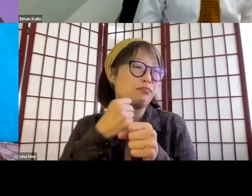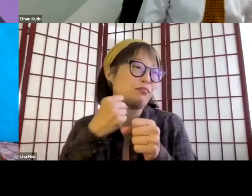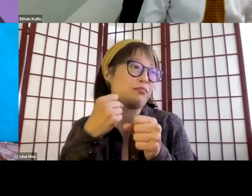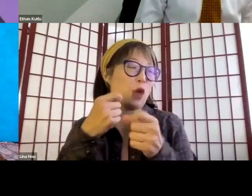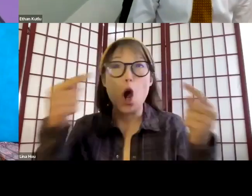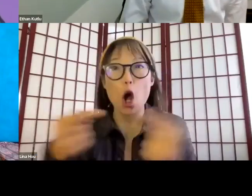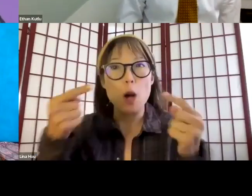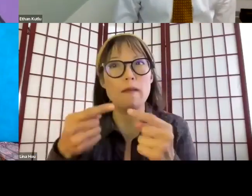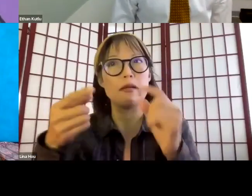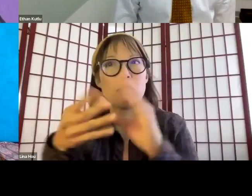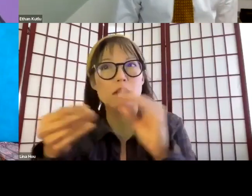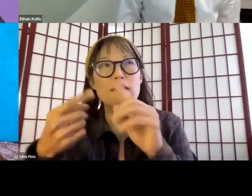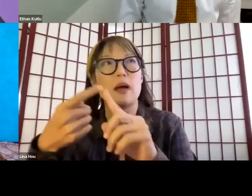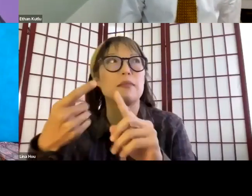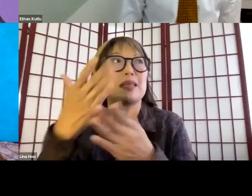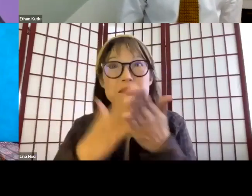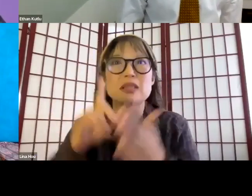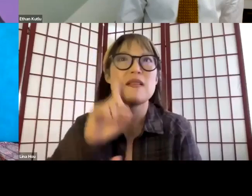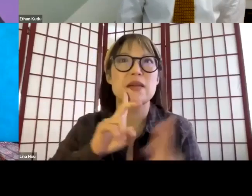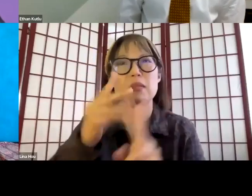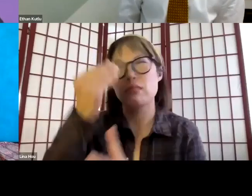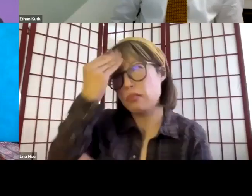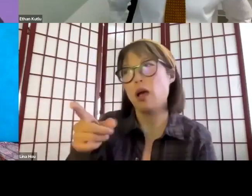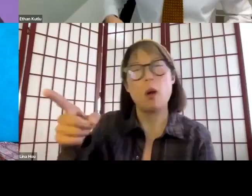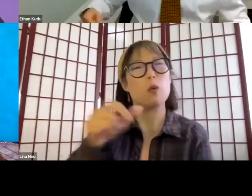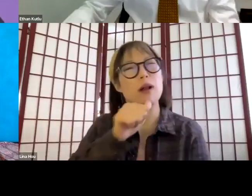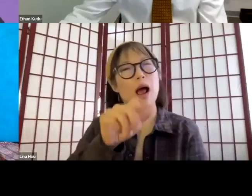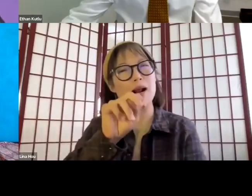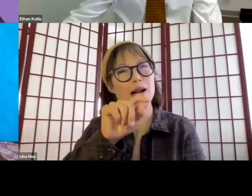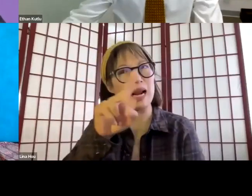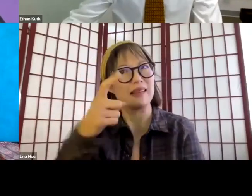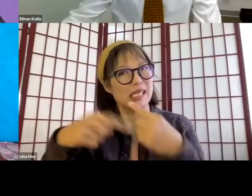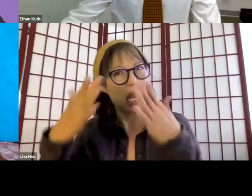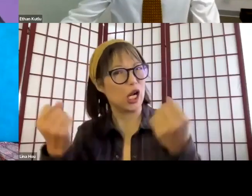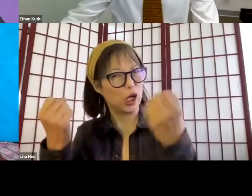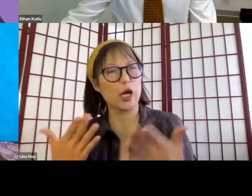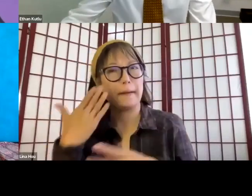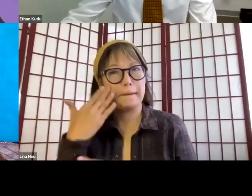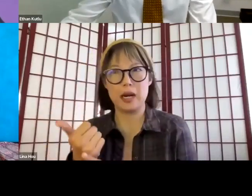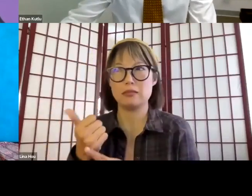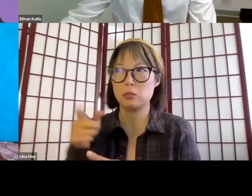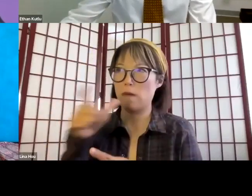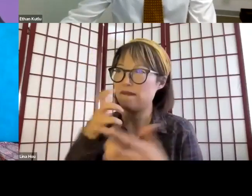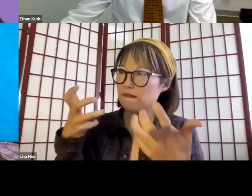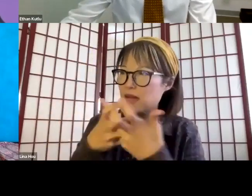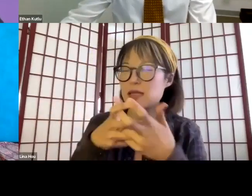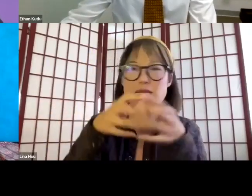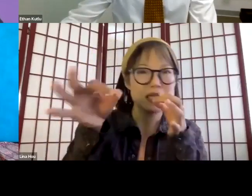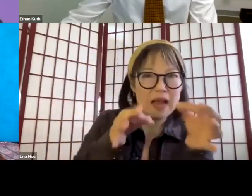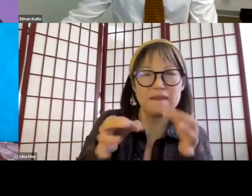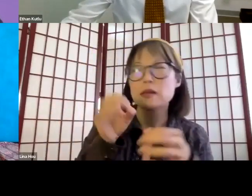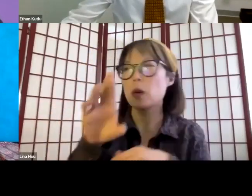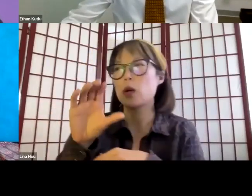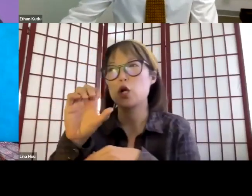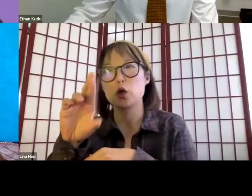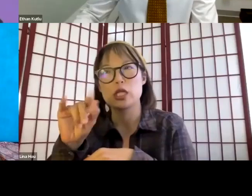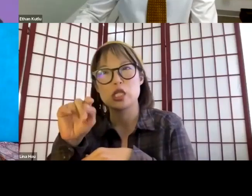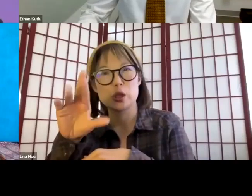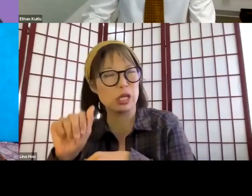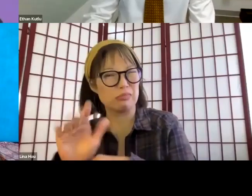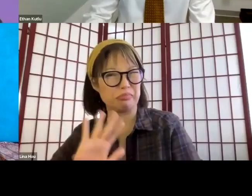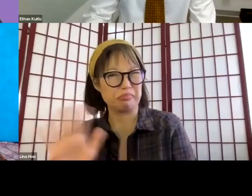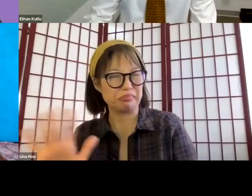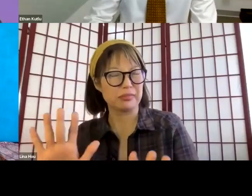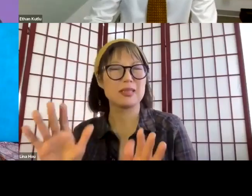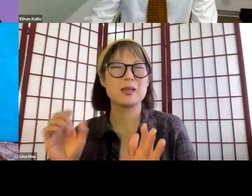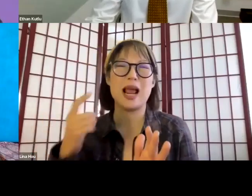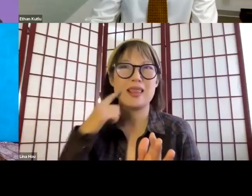And so sometimes we see the harmful messages that deaf people are told "You're not native enough, you don't fit the definition or the criteria."